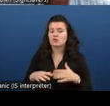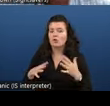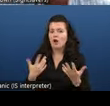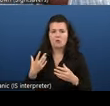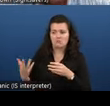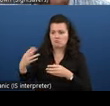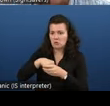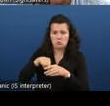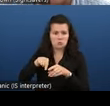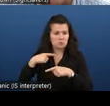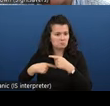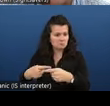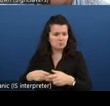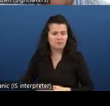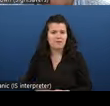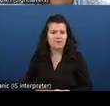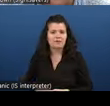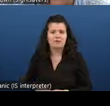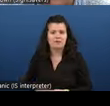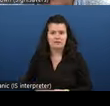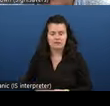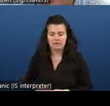12:22:23 And it's quite clear. 12:22:26 Many of these companies have been